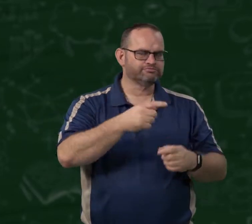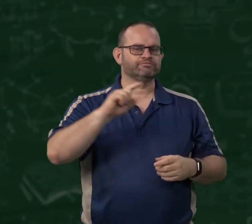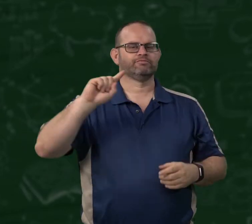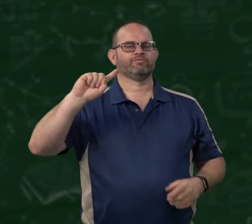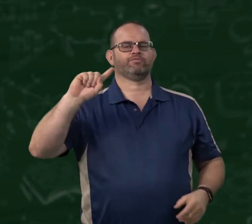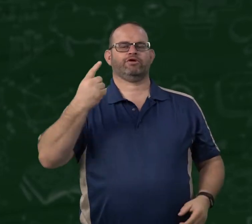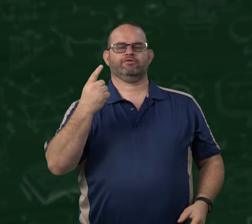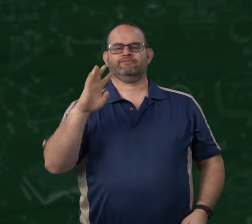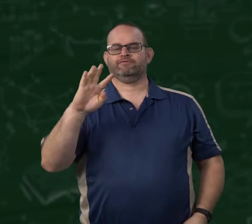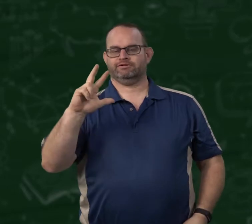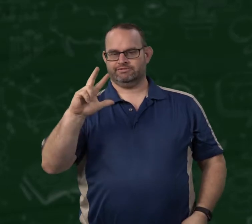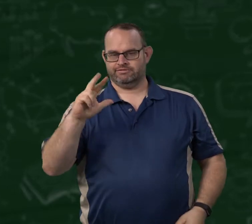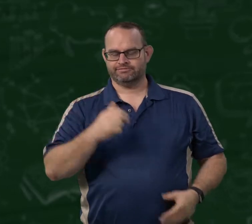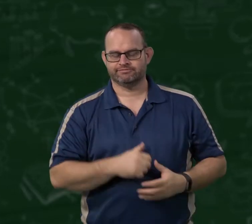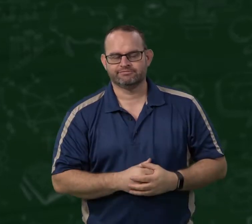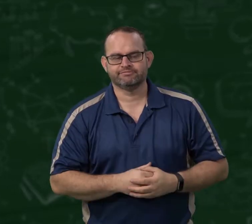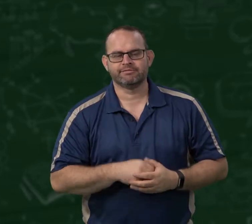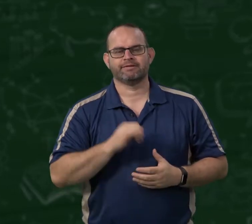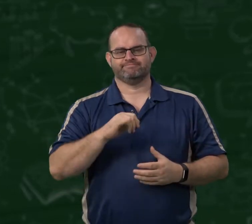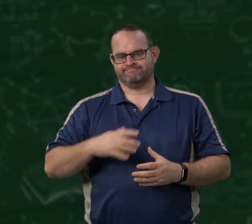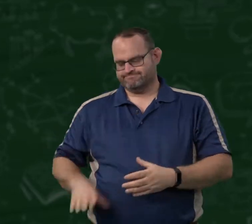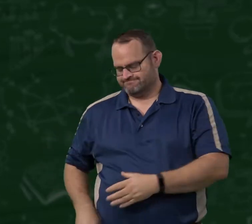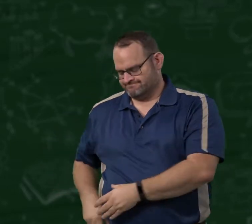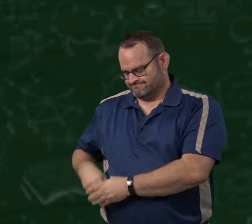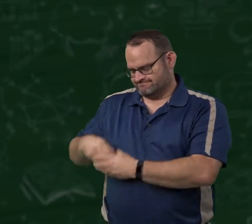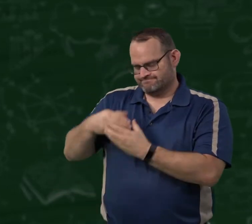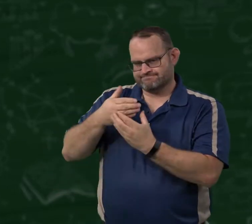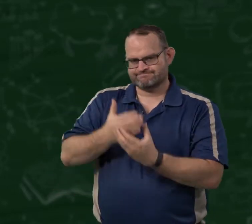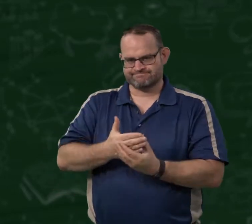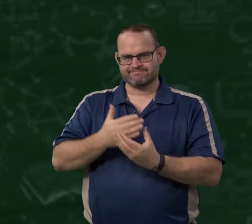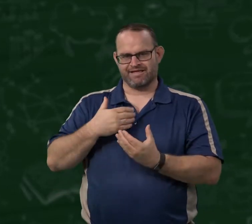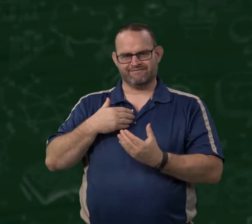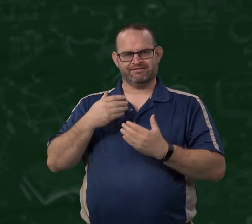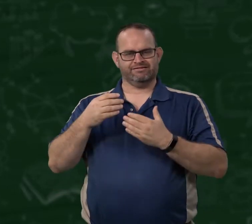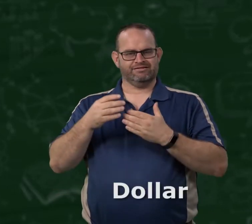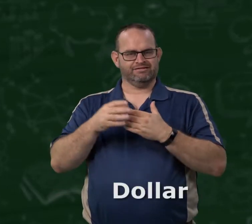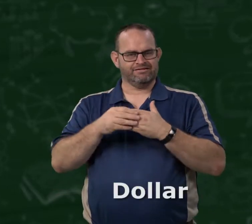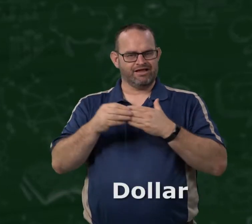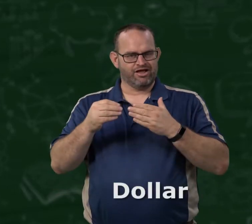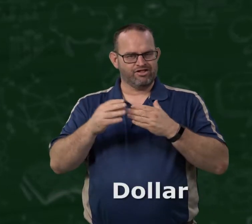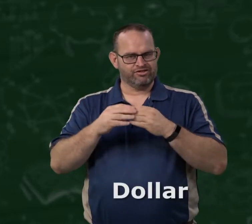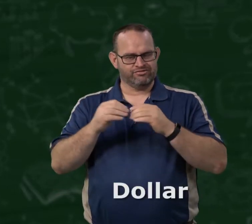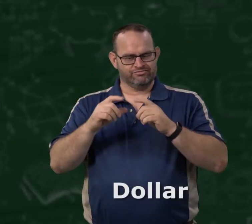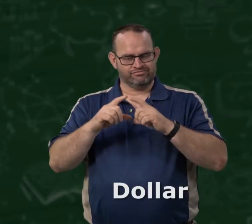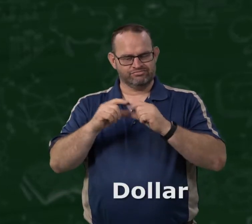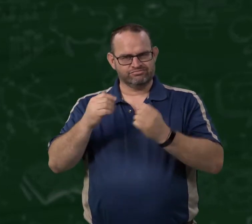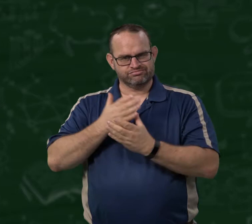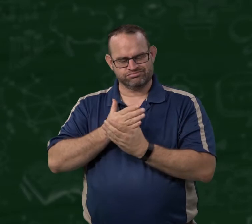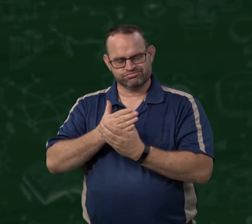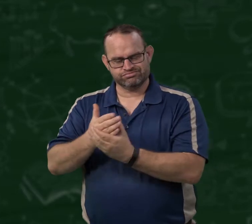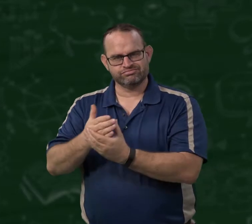They respond one dollar and forty-three cents ($1.43). You pull out your wallet where you keep your bills.